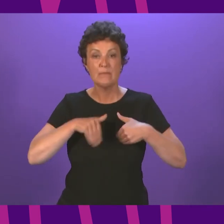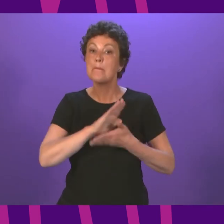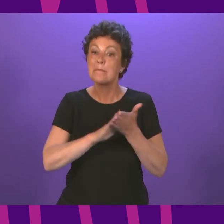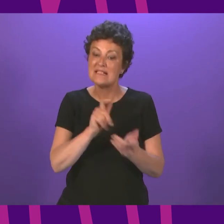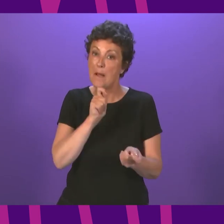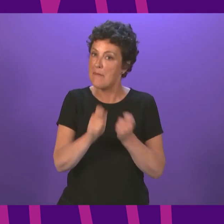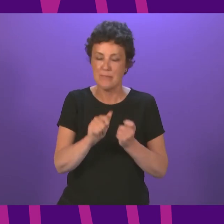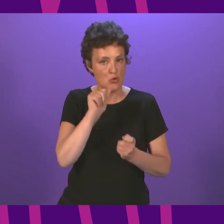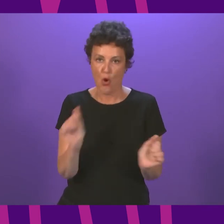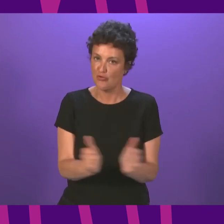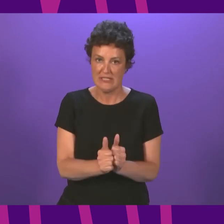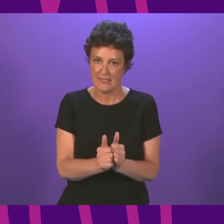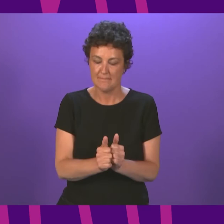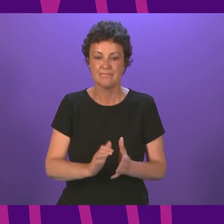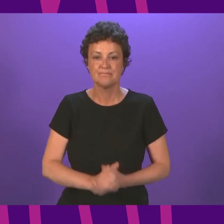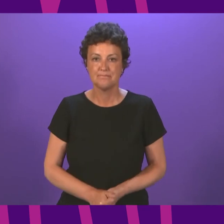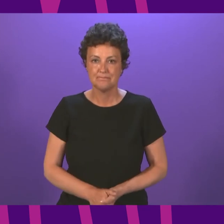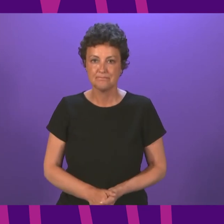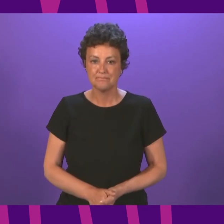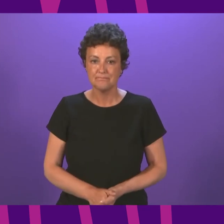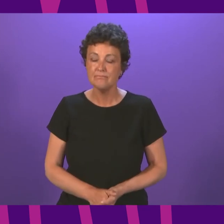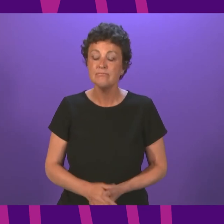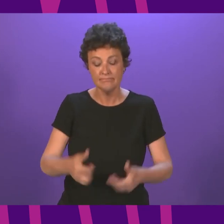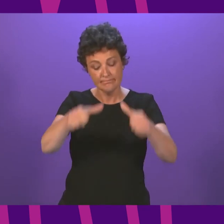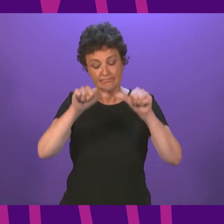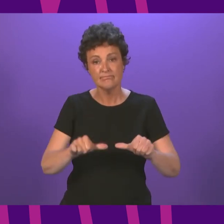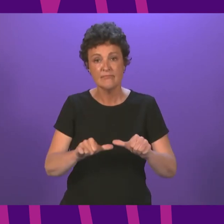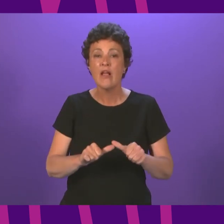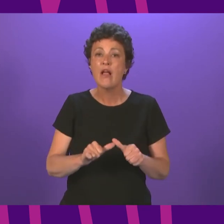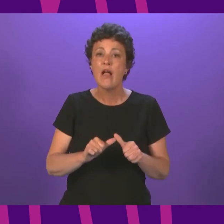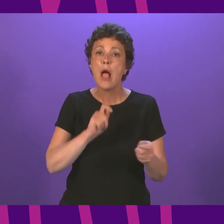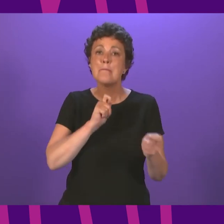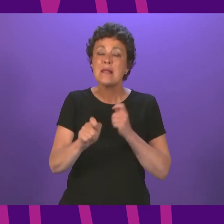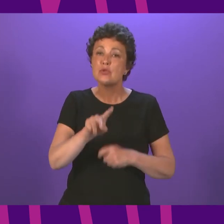parliamentary elections. In my view, no provision of the Coronavirus (Extension and Expiry)